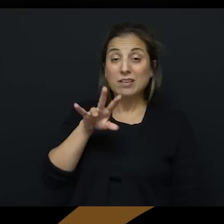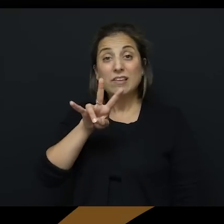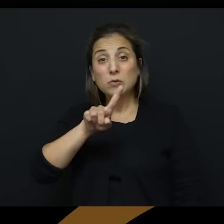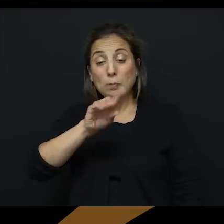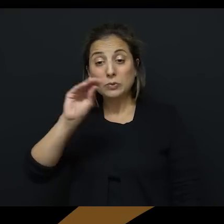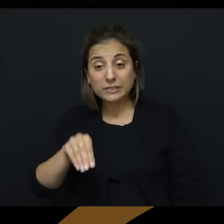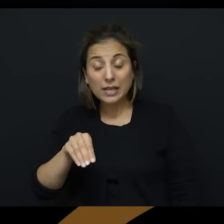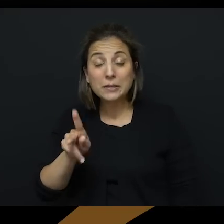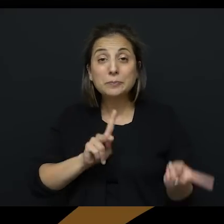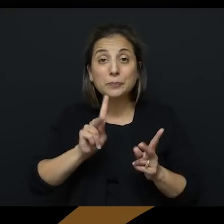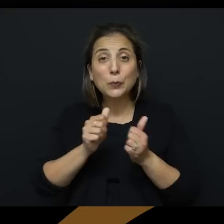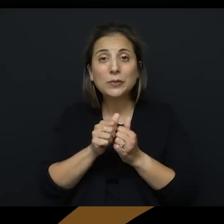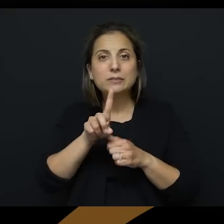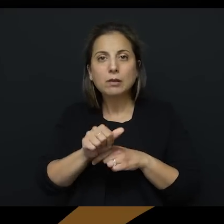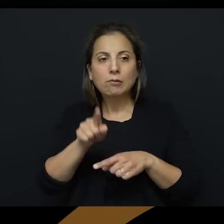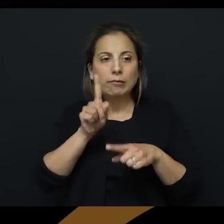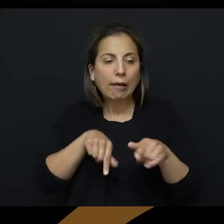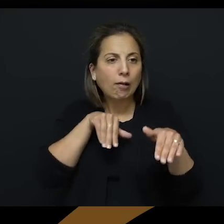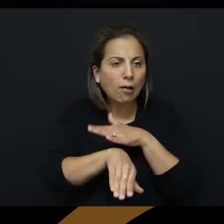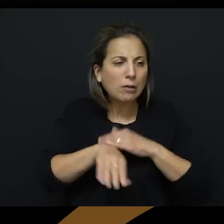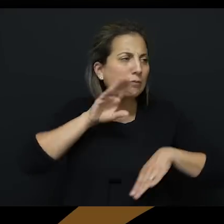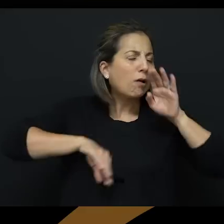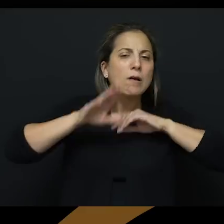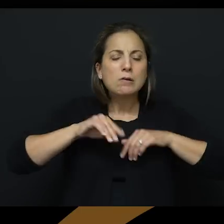In fact 71% of people with disabilities will leave a website